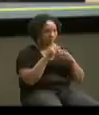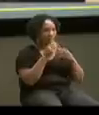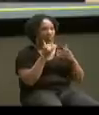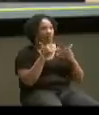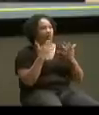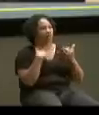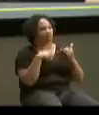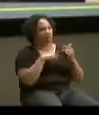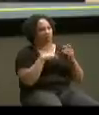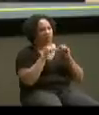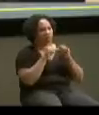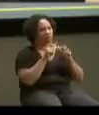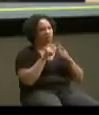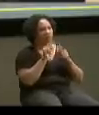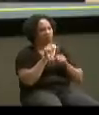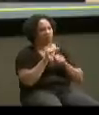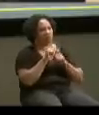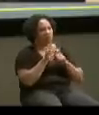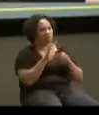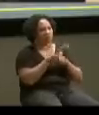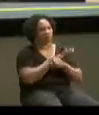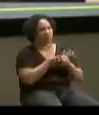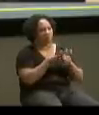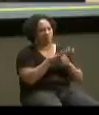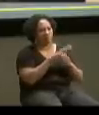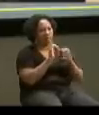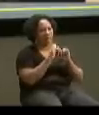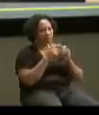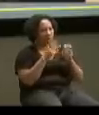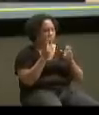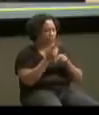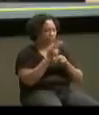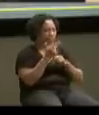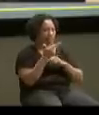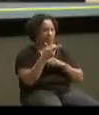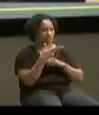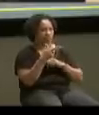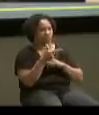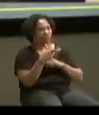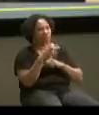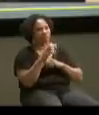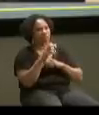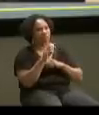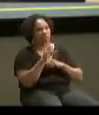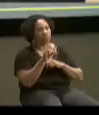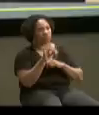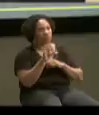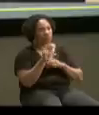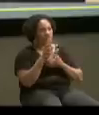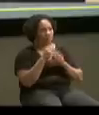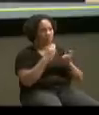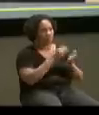SUGGESTIONS BE IMPLEMENTED? SO WE CONTINUE TO WORK IN THE AREA OF HOW TO USE GHG EMISSIONS WITHIN PROCUREMENT.